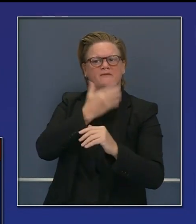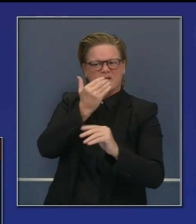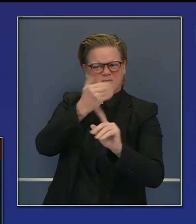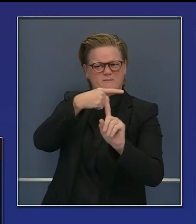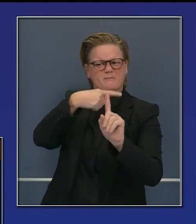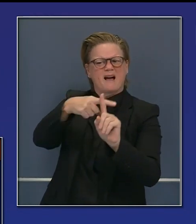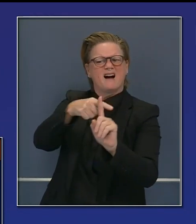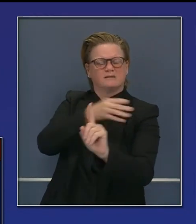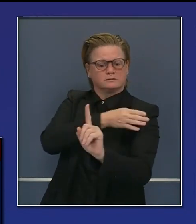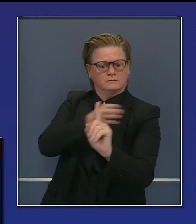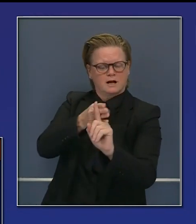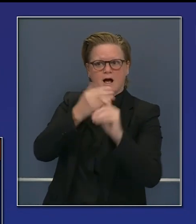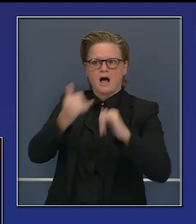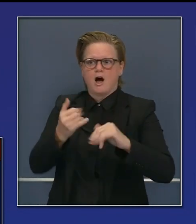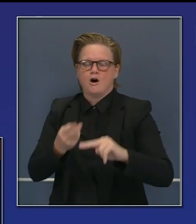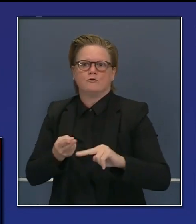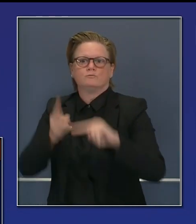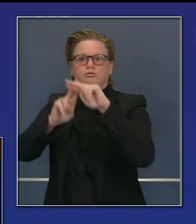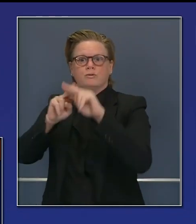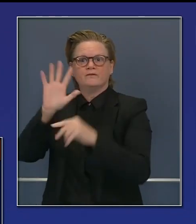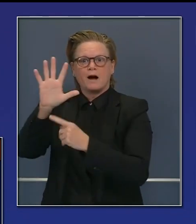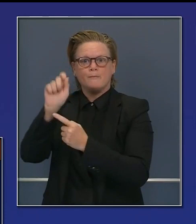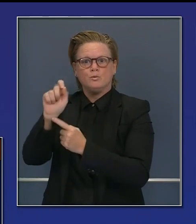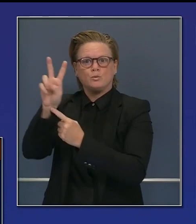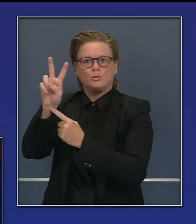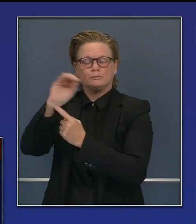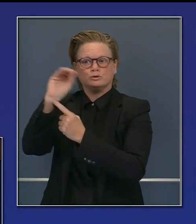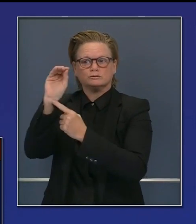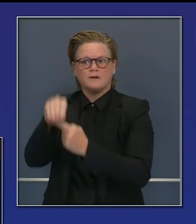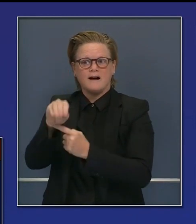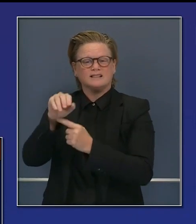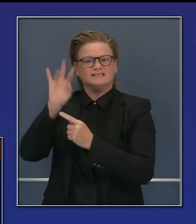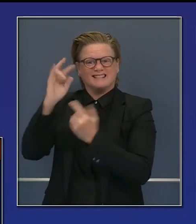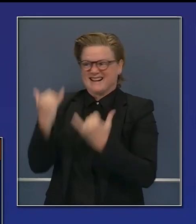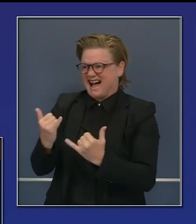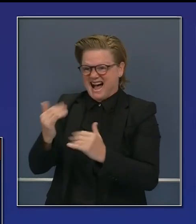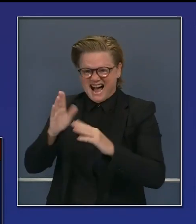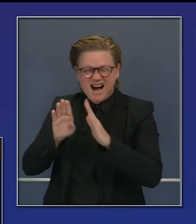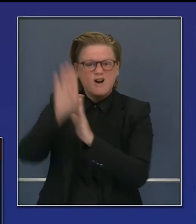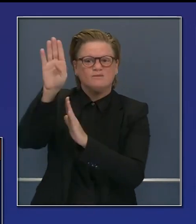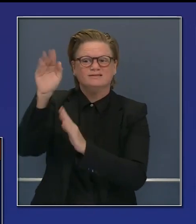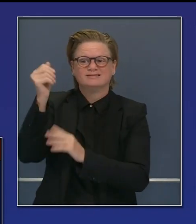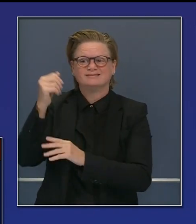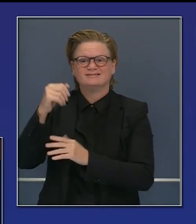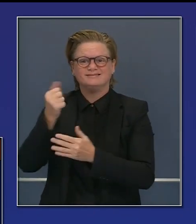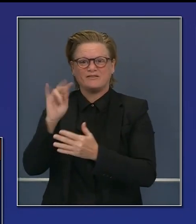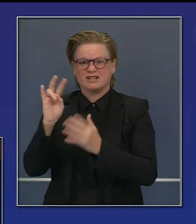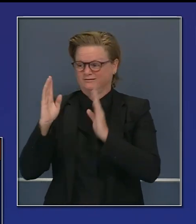AGAIN, THESE ARE PRE- THANKSGIVING DAY NUMBERS. THE POSITIVITY RATE HAS GROWN